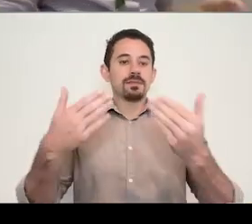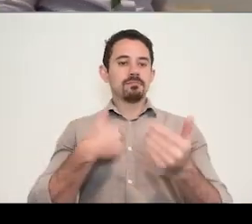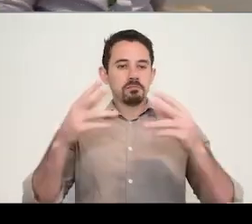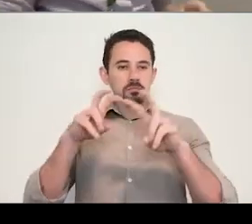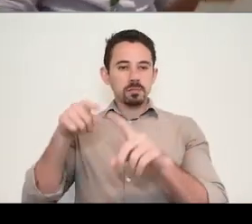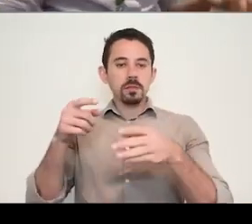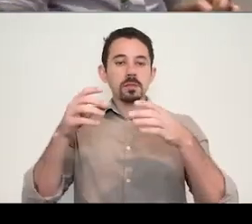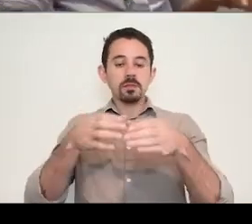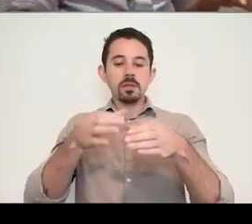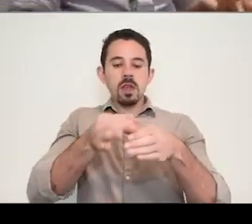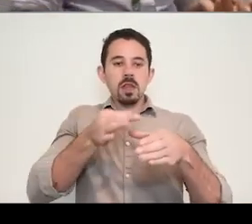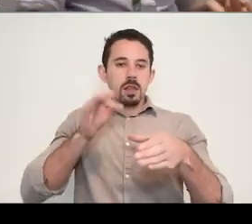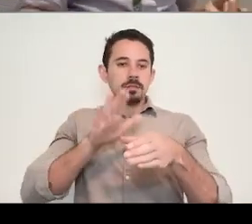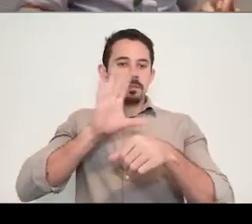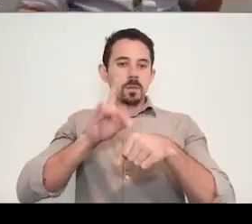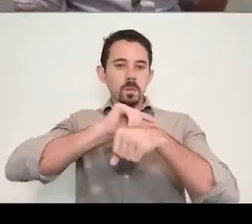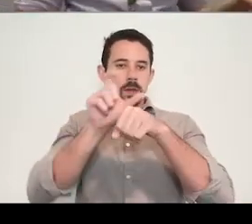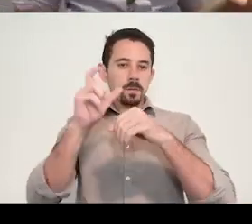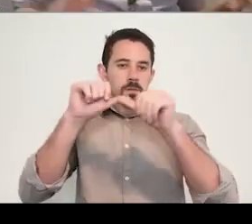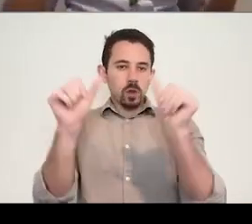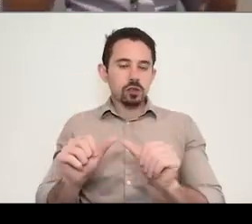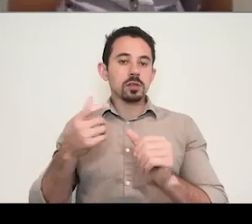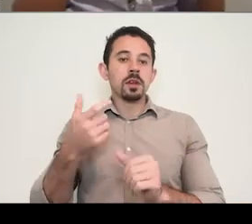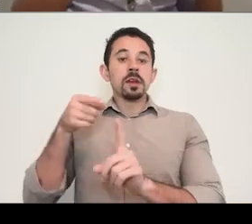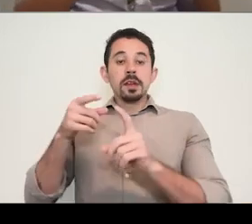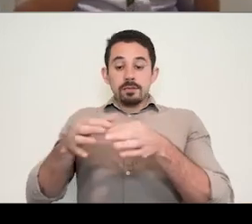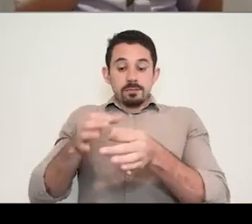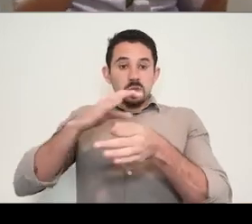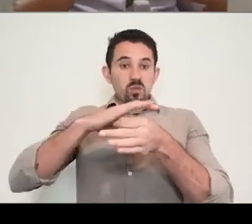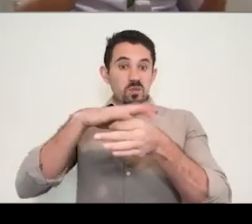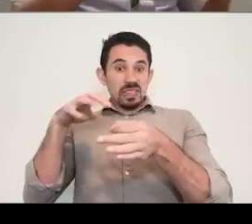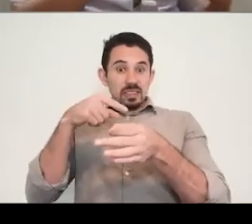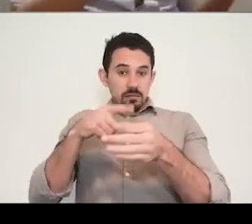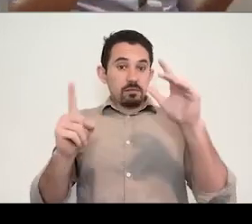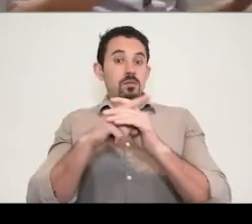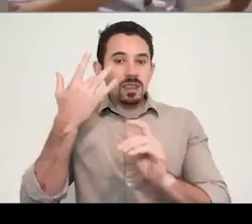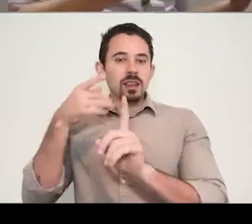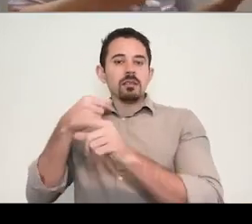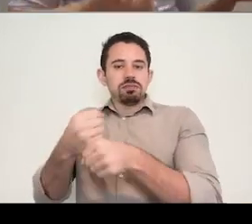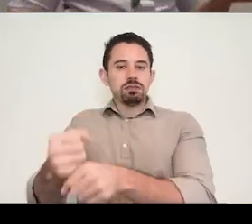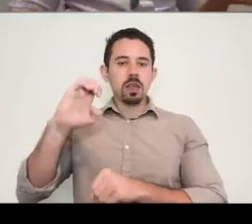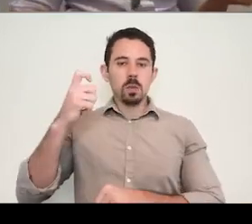Next, we wanted to examine colony biofilm morphologies as wrinkling occurs due to the production of exopolysaccharides.